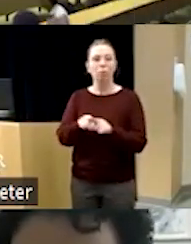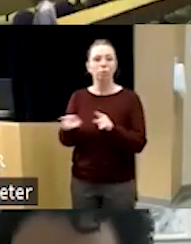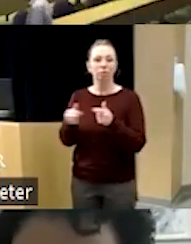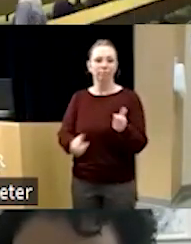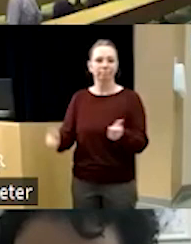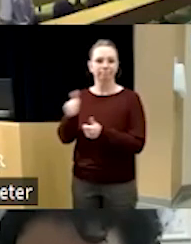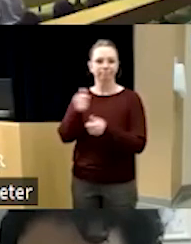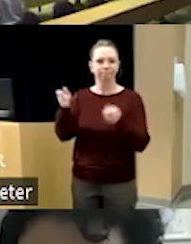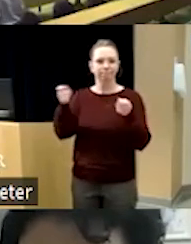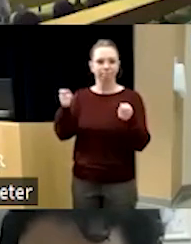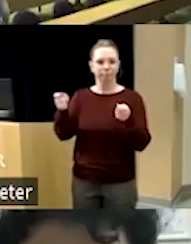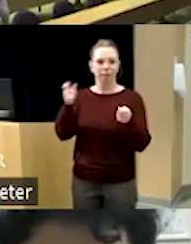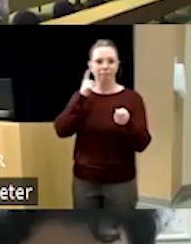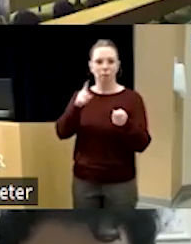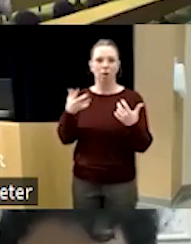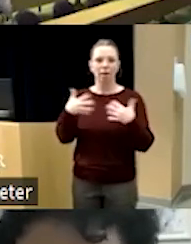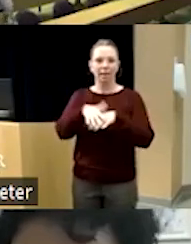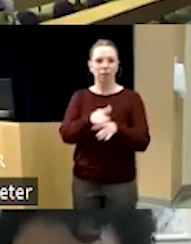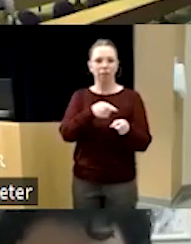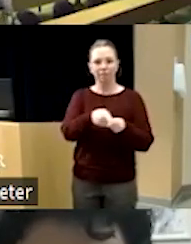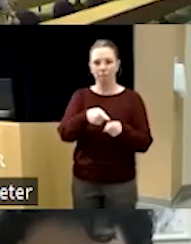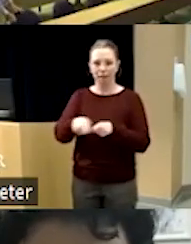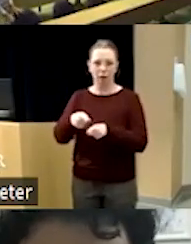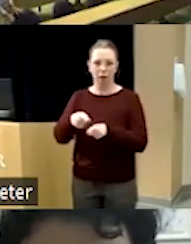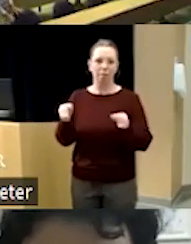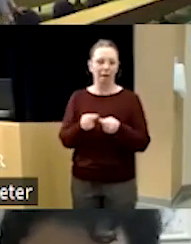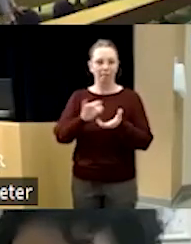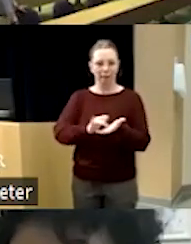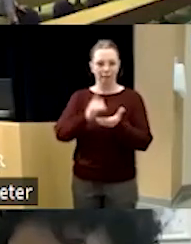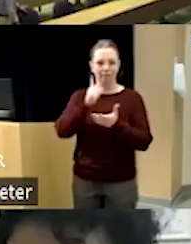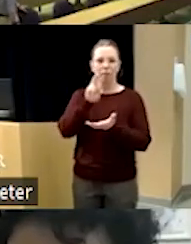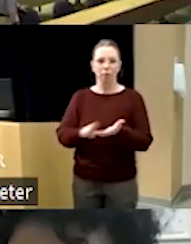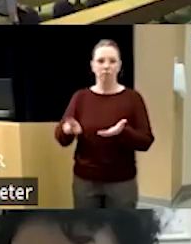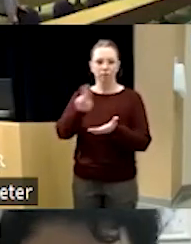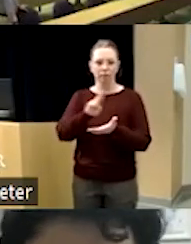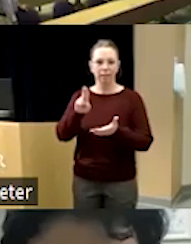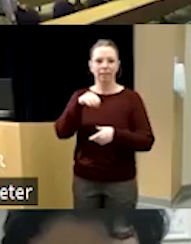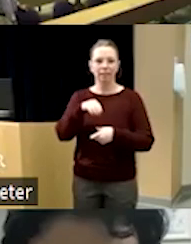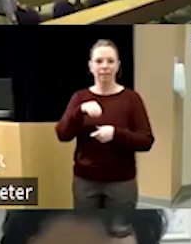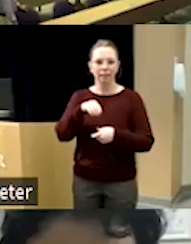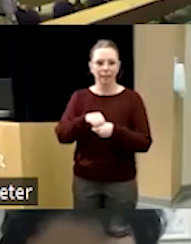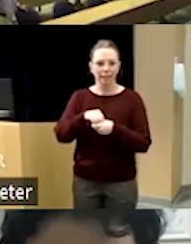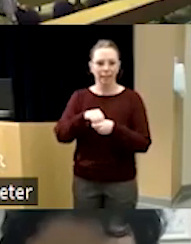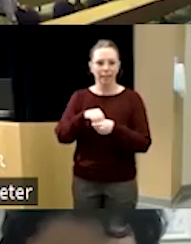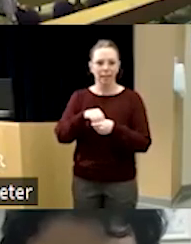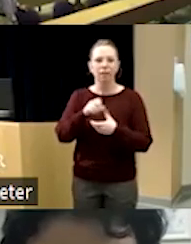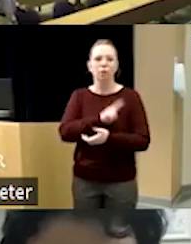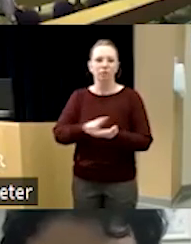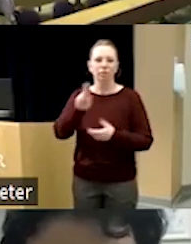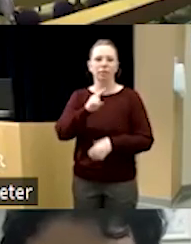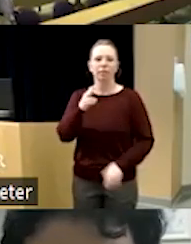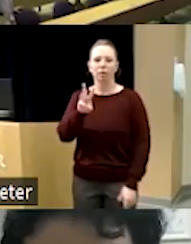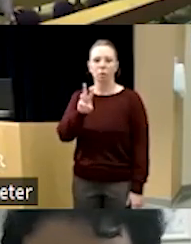interdisciplinary pain medicine at the University of Wurzburg in Germany Dr rittner did her medical